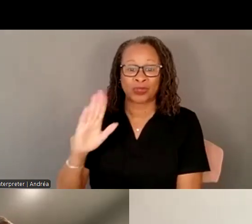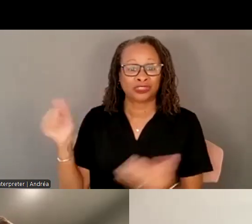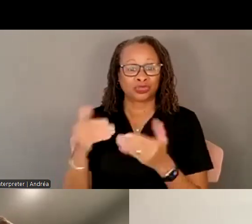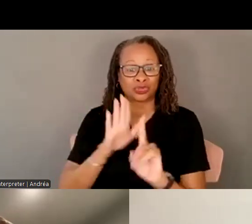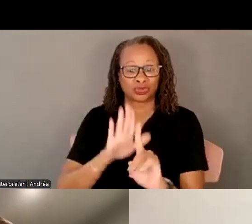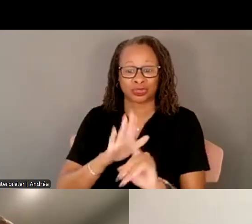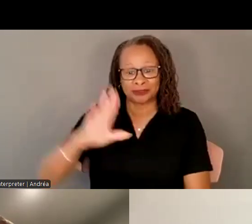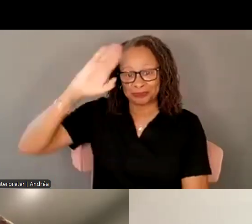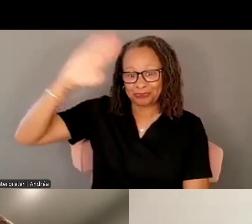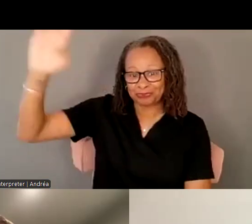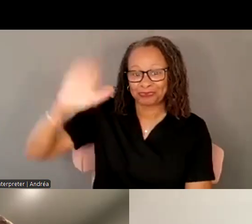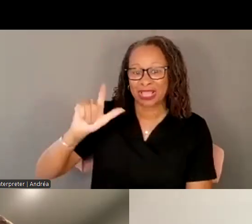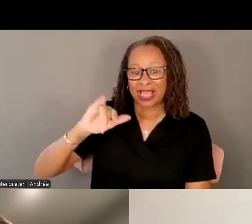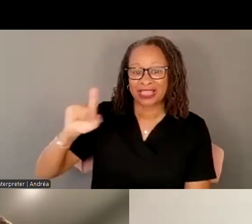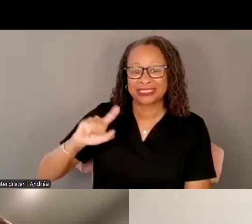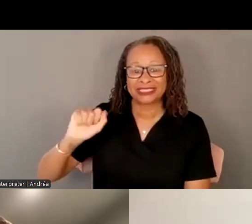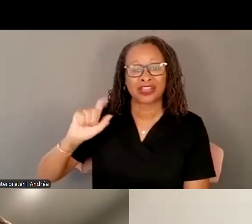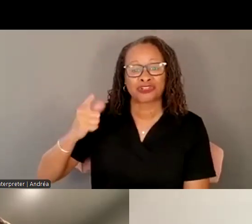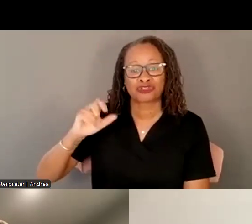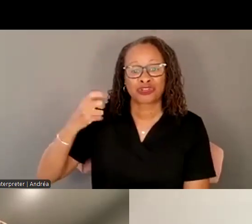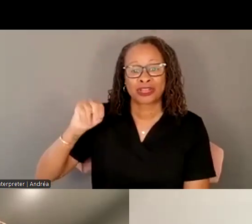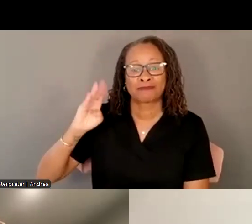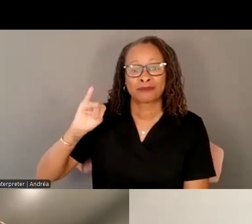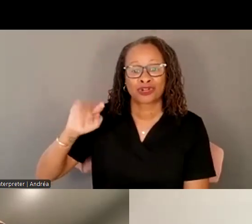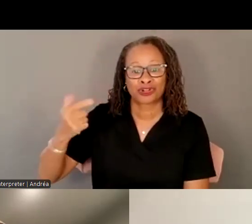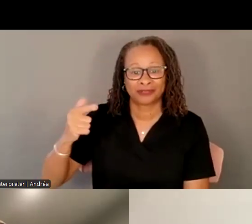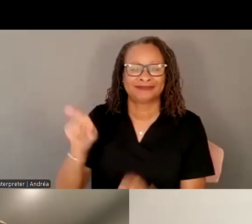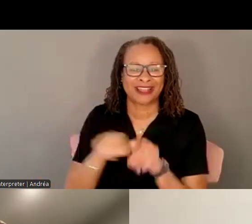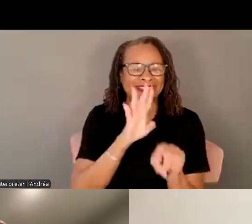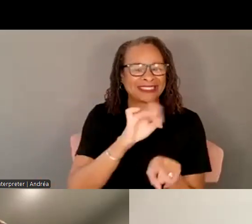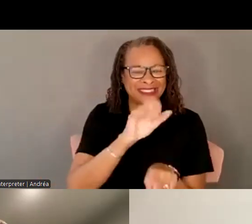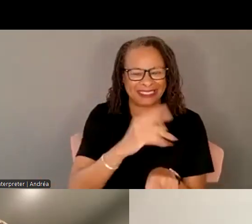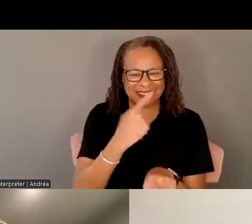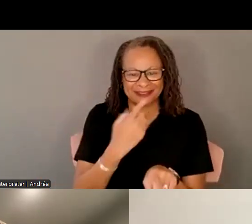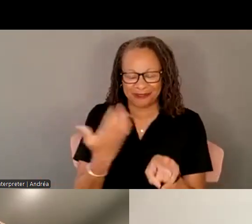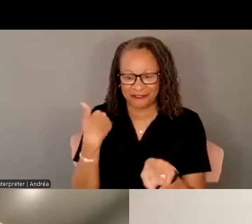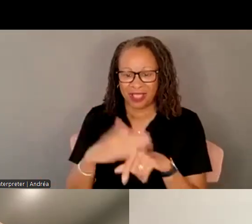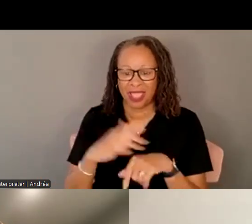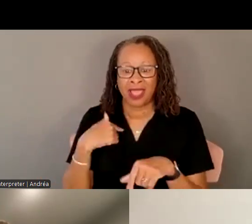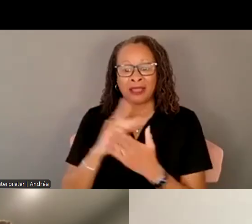Hello. My name's Aliza Greenberg, as Cindy said. I have been the project leader